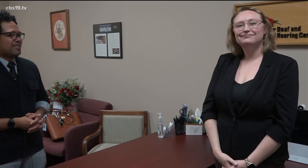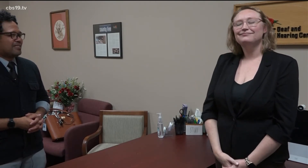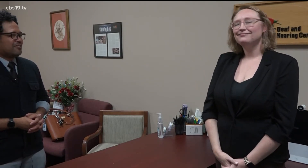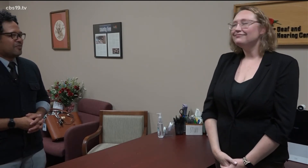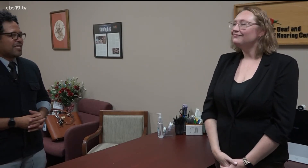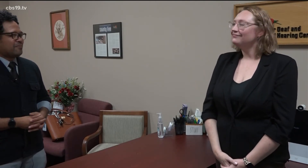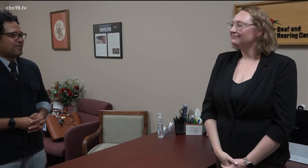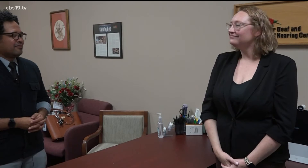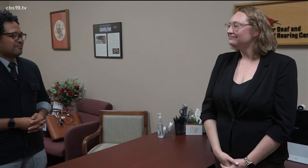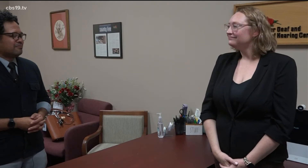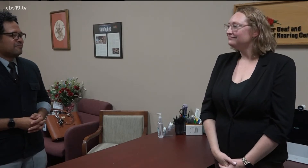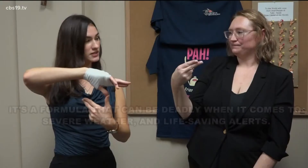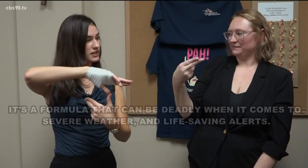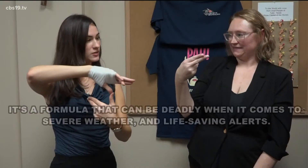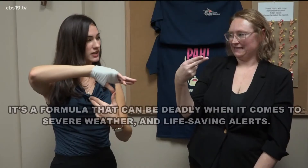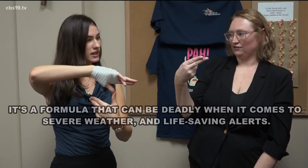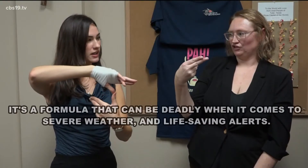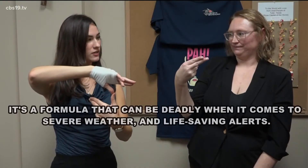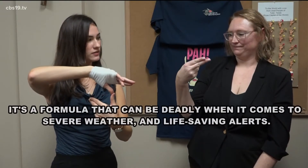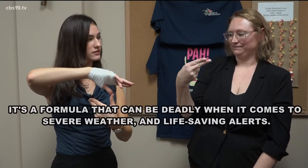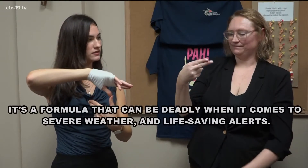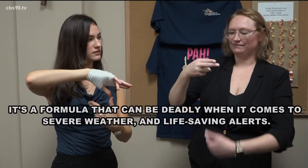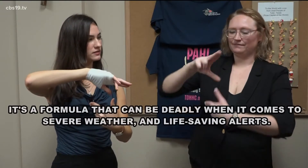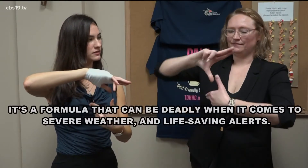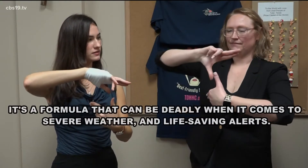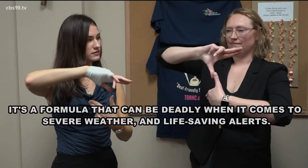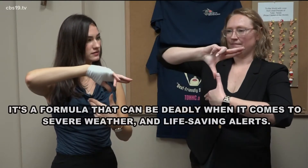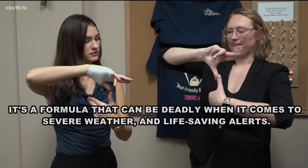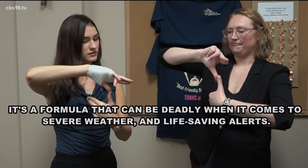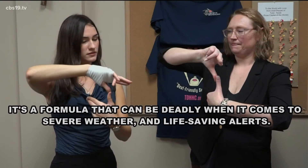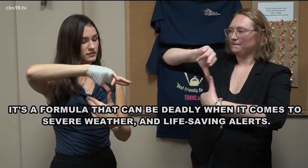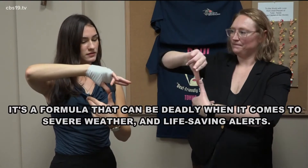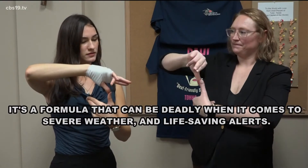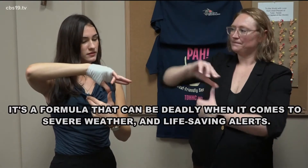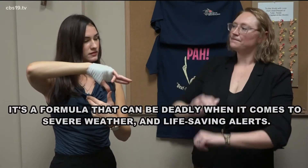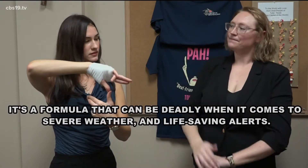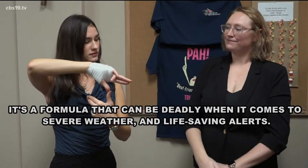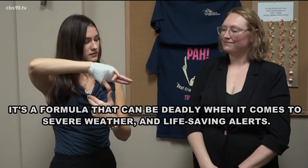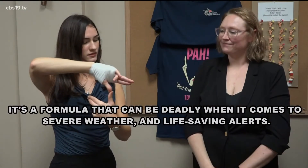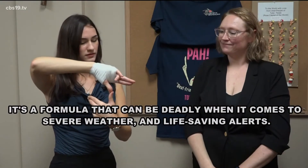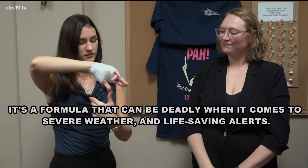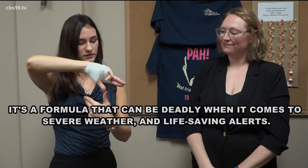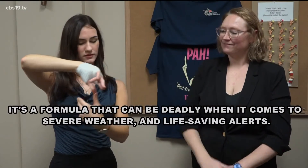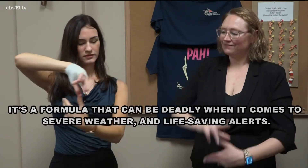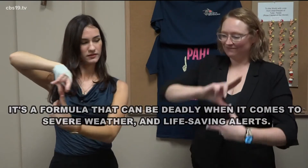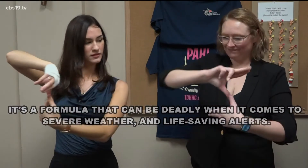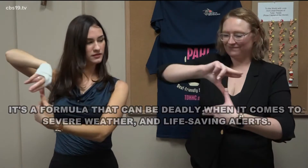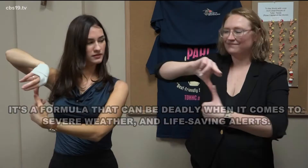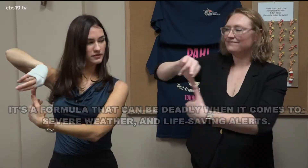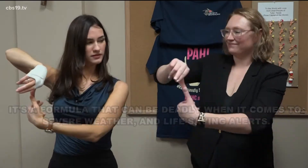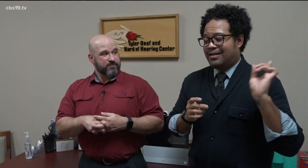connected to what's happening, it's a formula that can be deadly when it comes to severe weather and life. Saving alerts